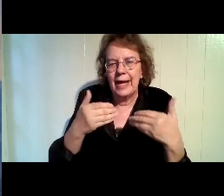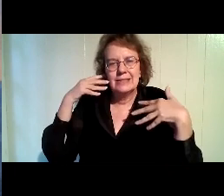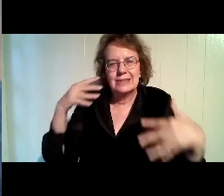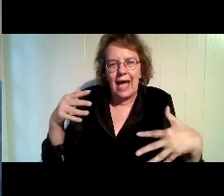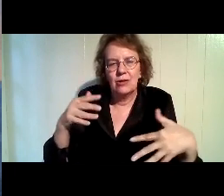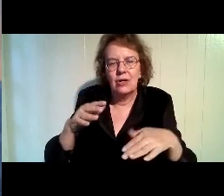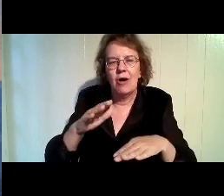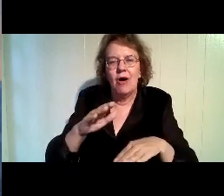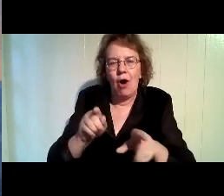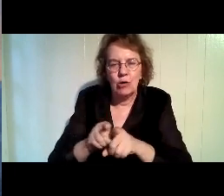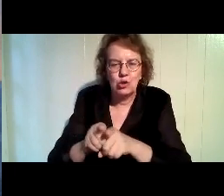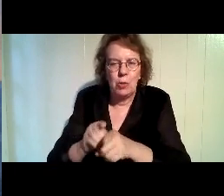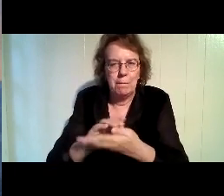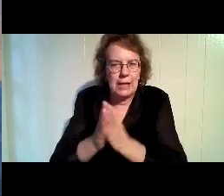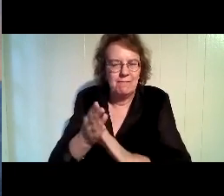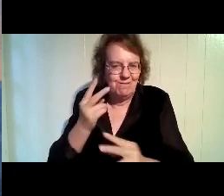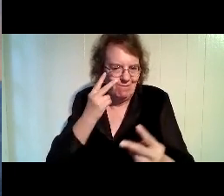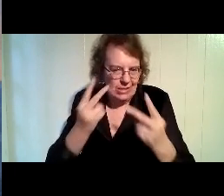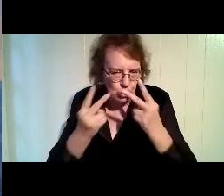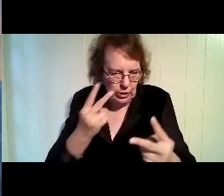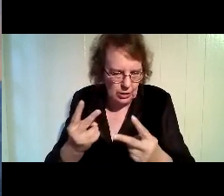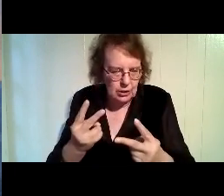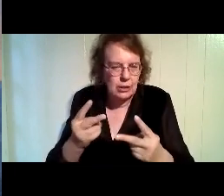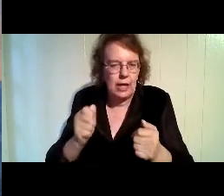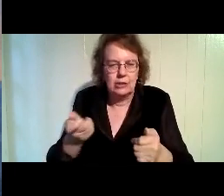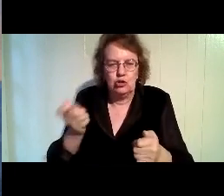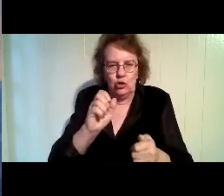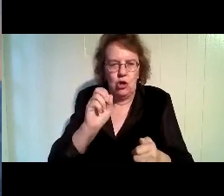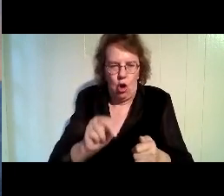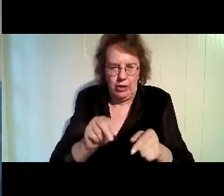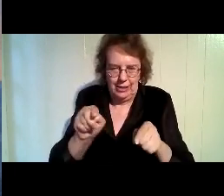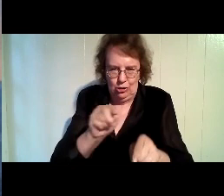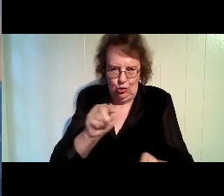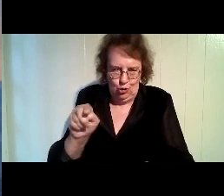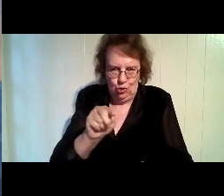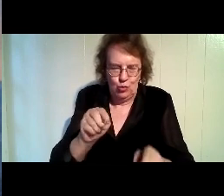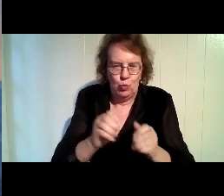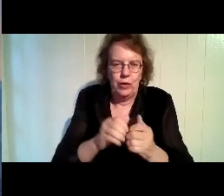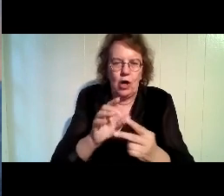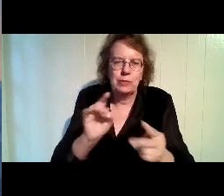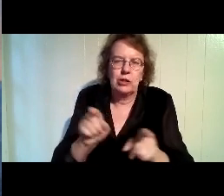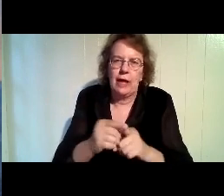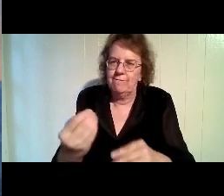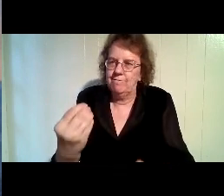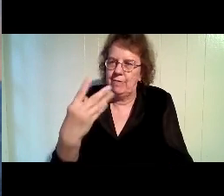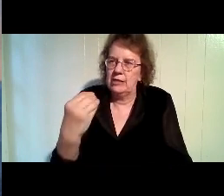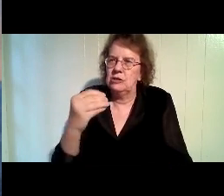visually indicative, you can choose to turn that on here with options like flash, the title bar of an active window flashed